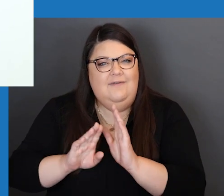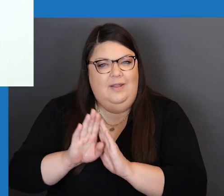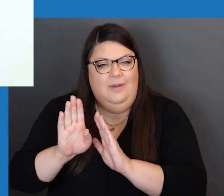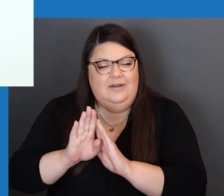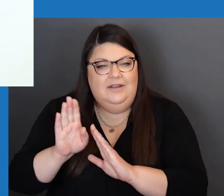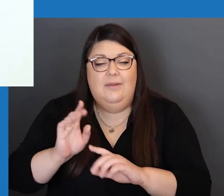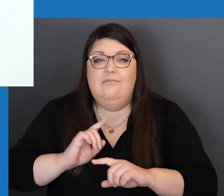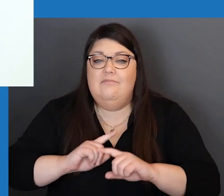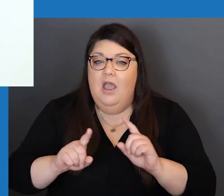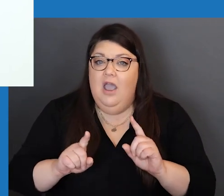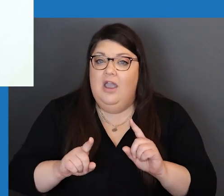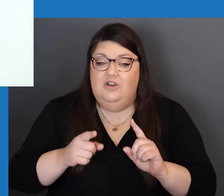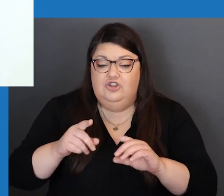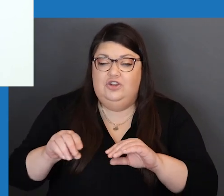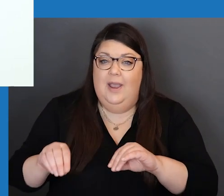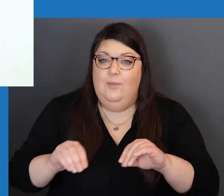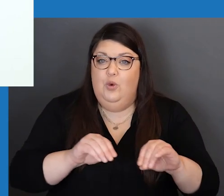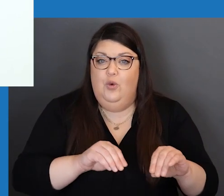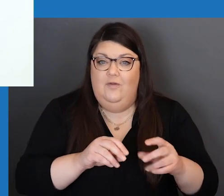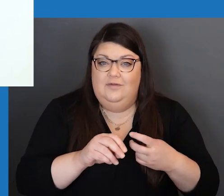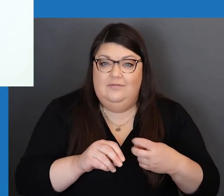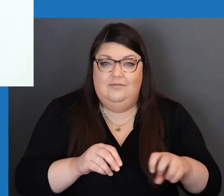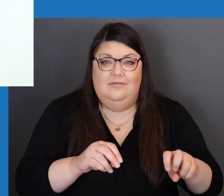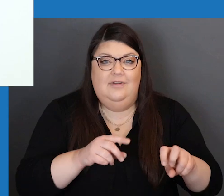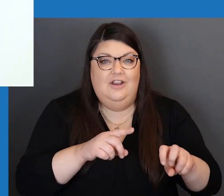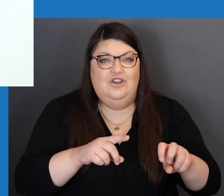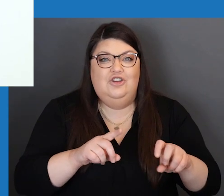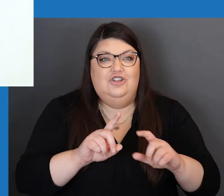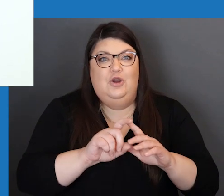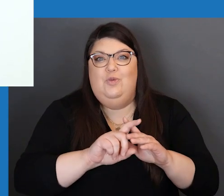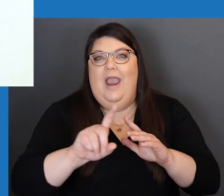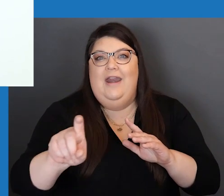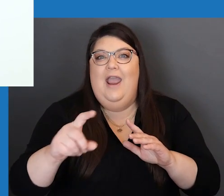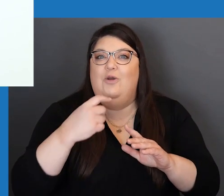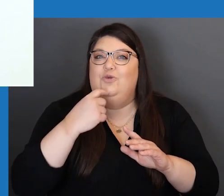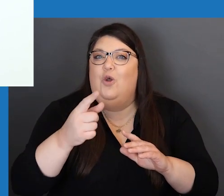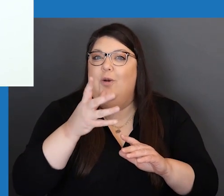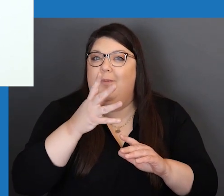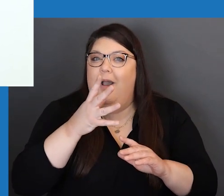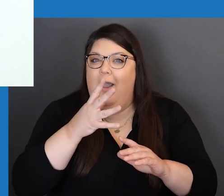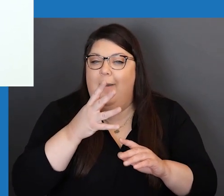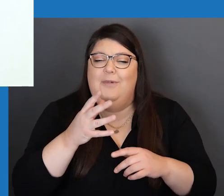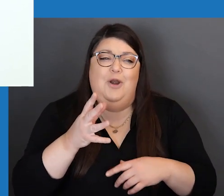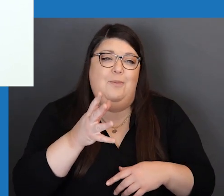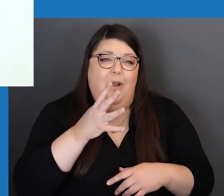But she got moved over here, and she ran out, told her mom about it, and her mom was crying.